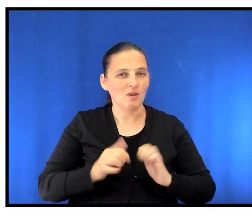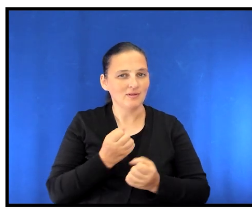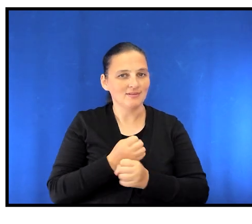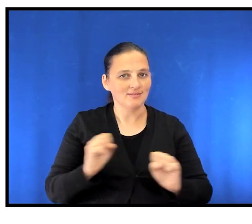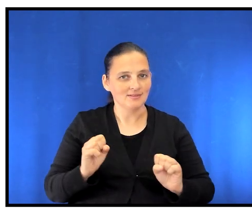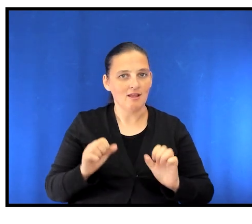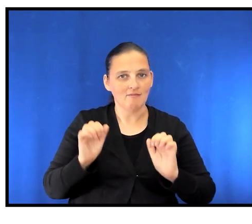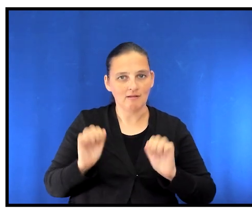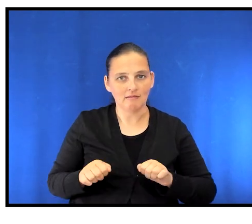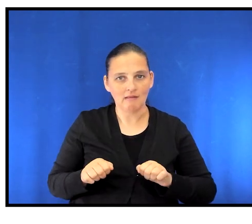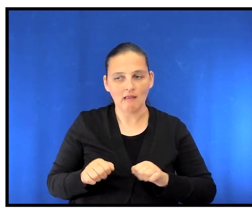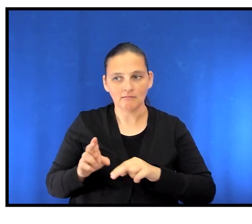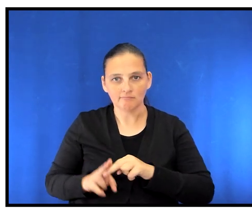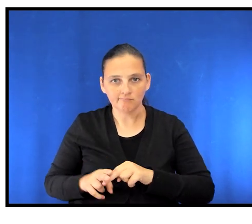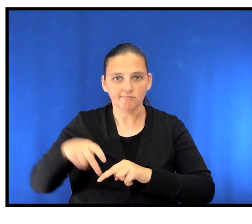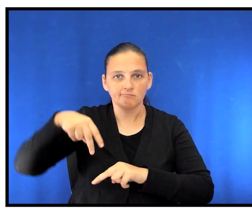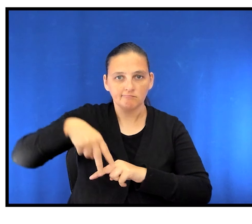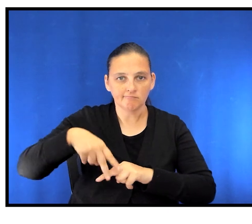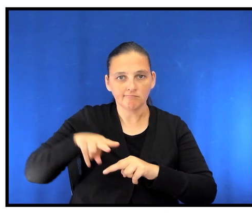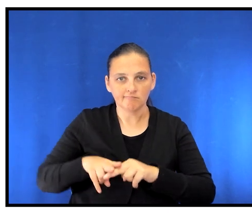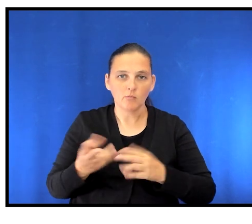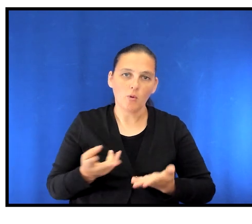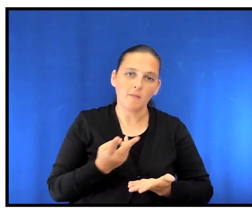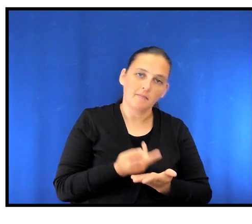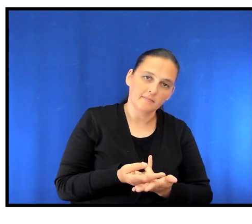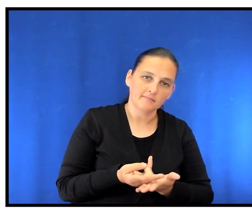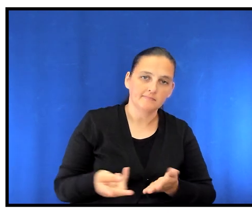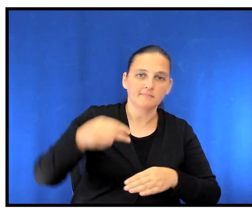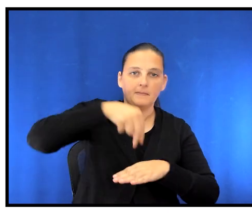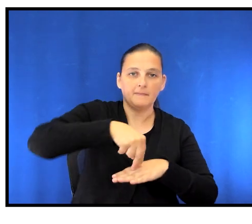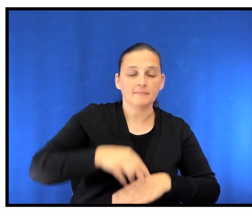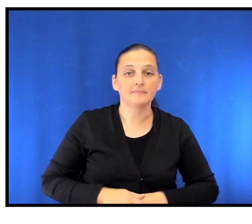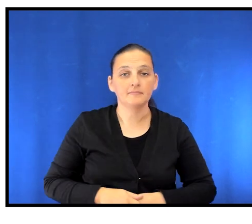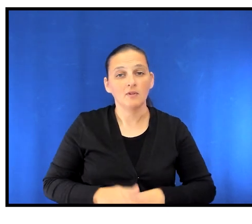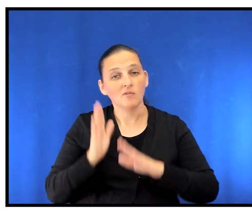like getting into and out of a chair and bed. To get into bed, sit down